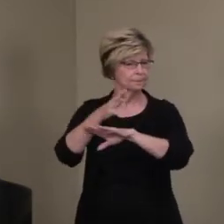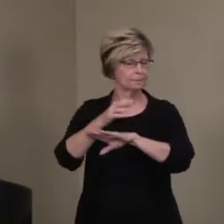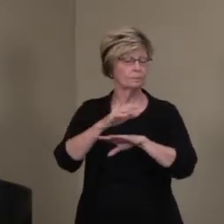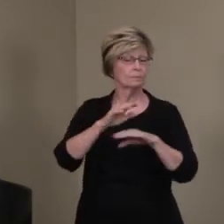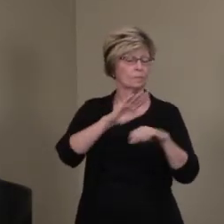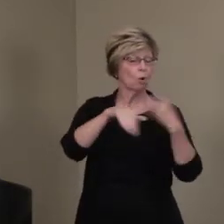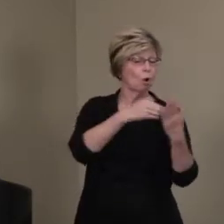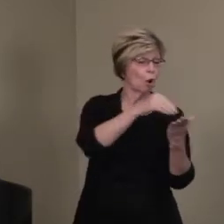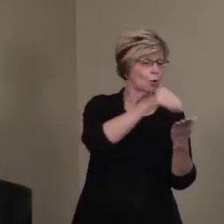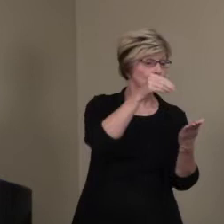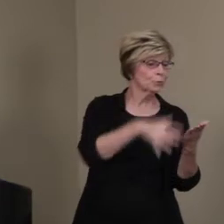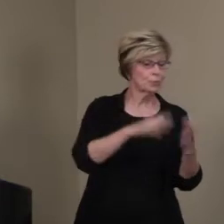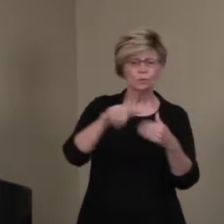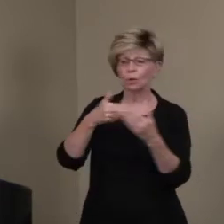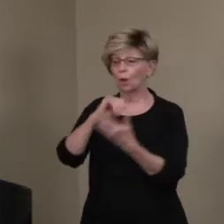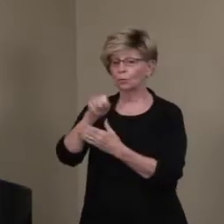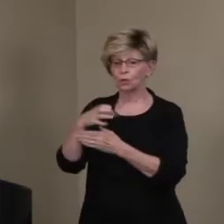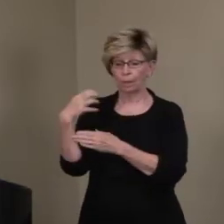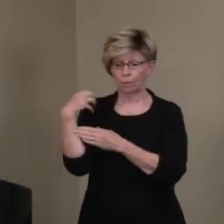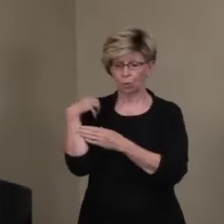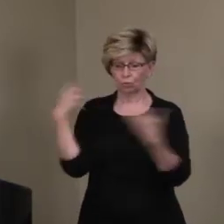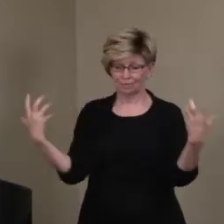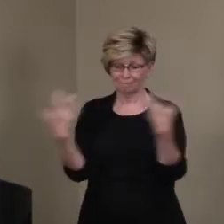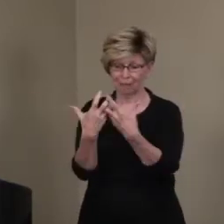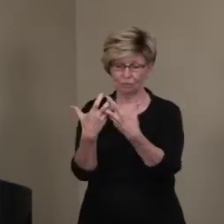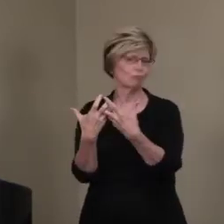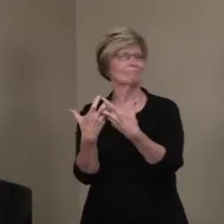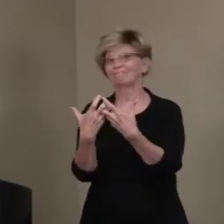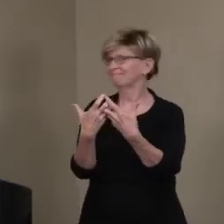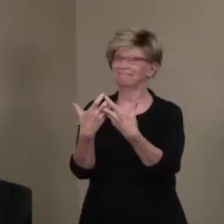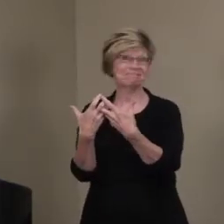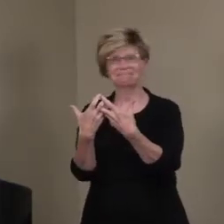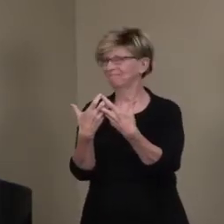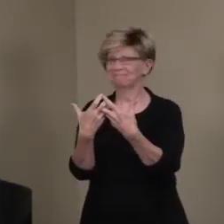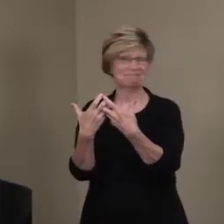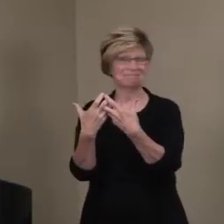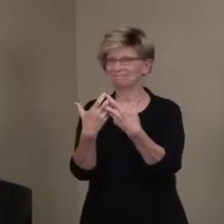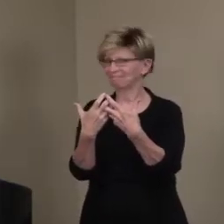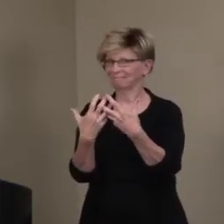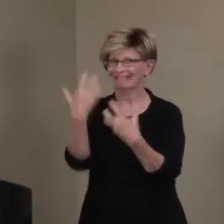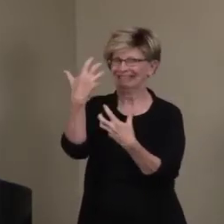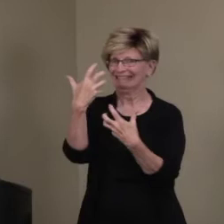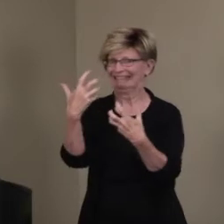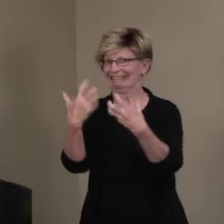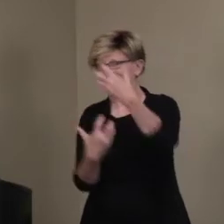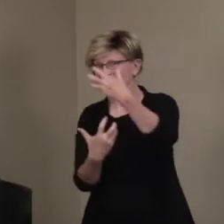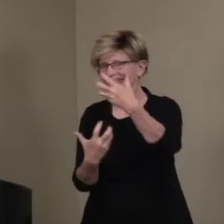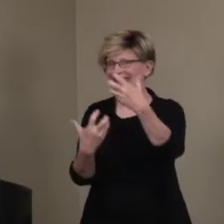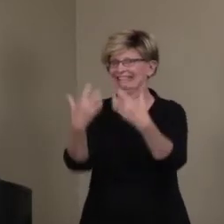trained keep in mind that students all students and all job coaches are not